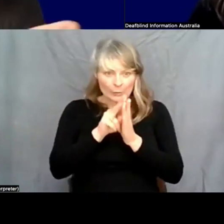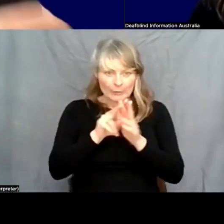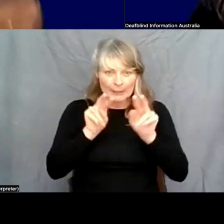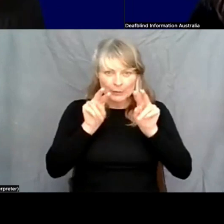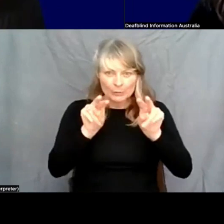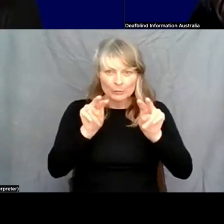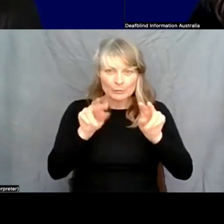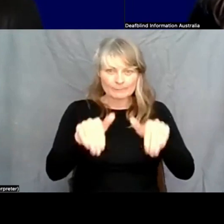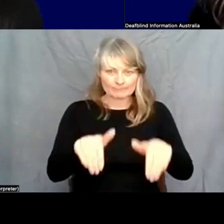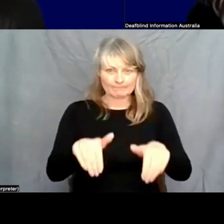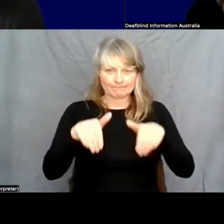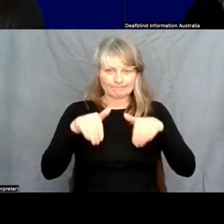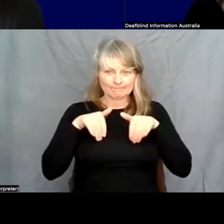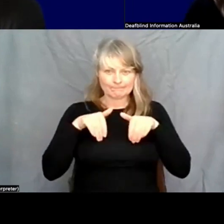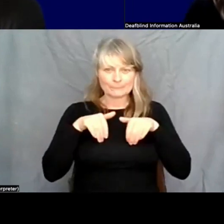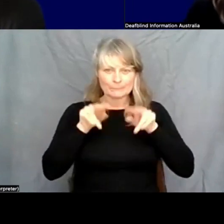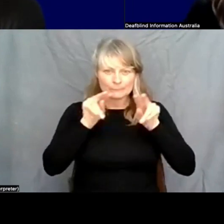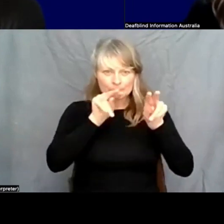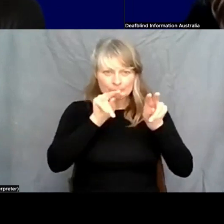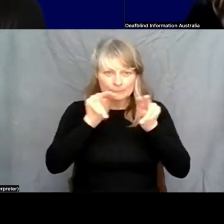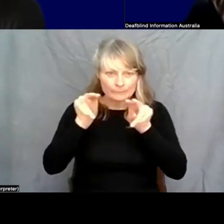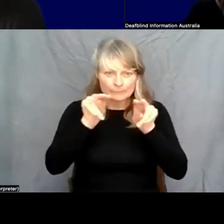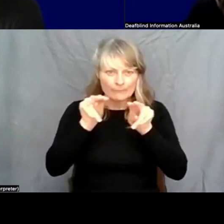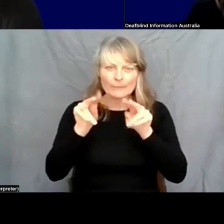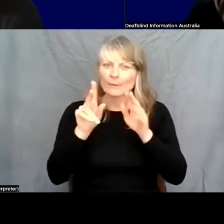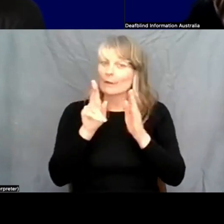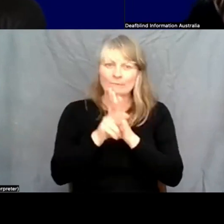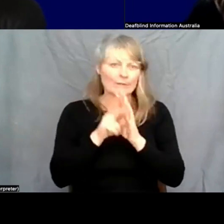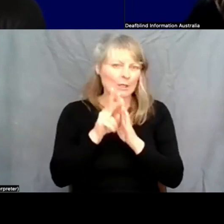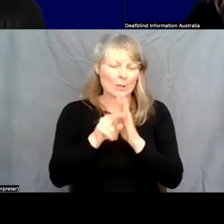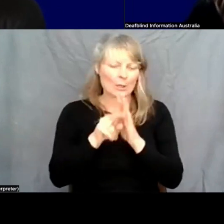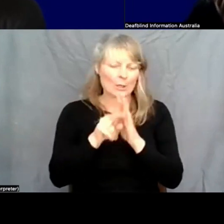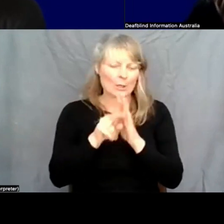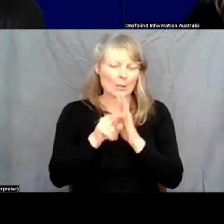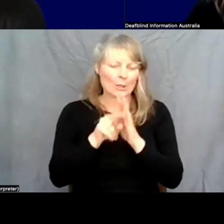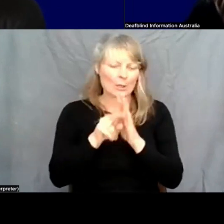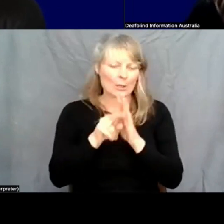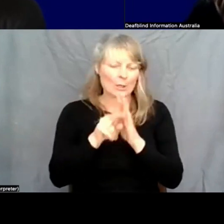and separately and I think video is so, so powerful.